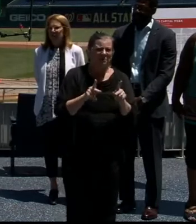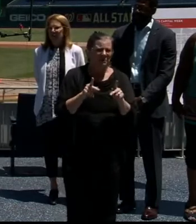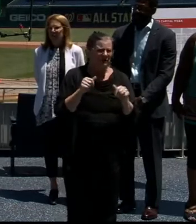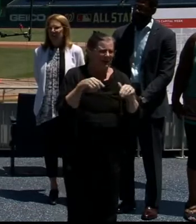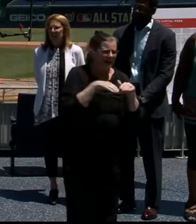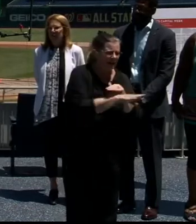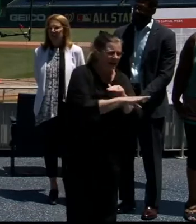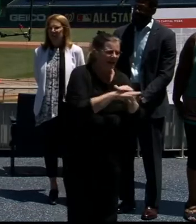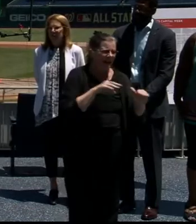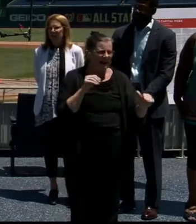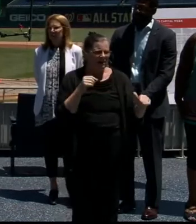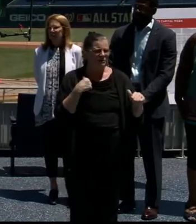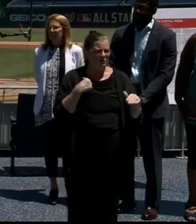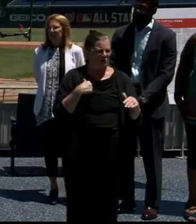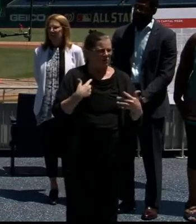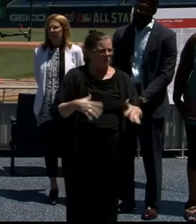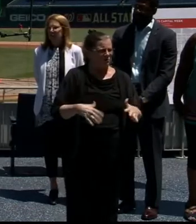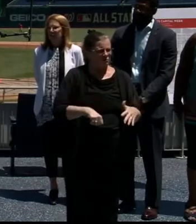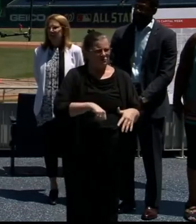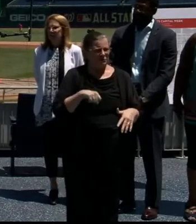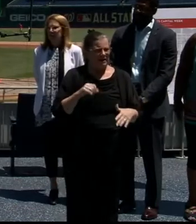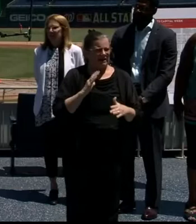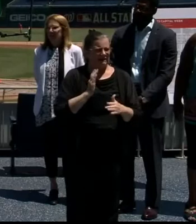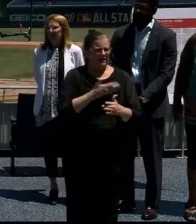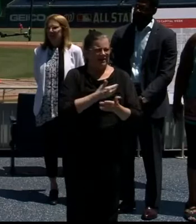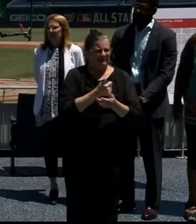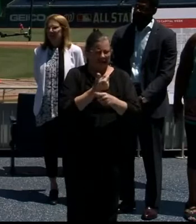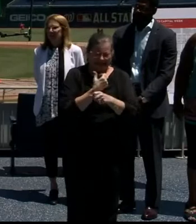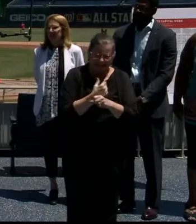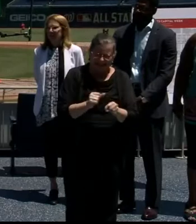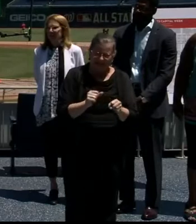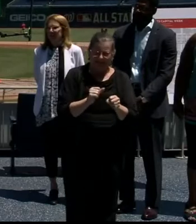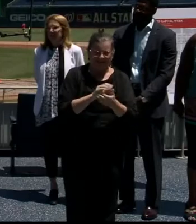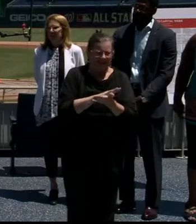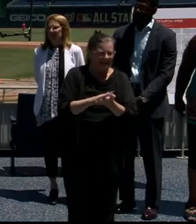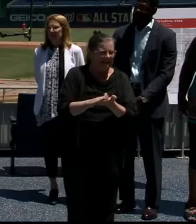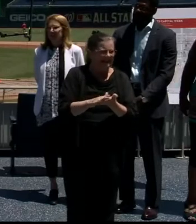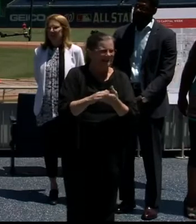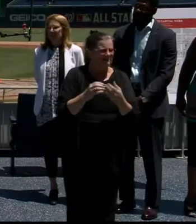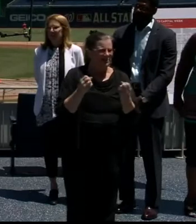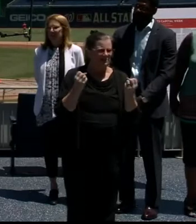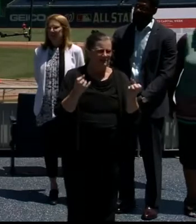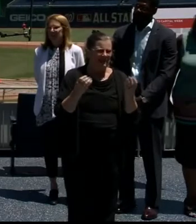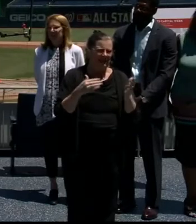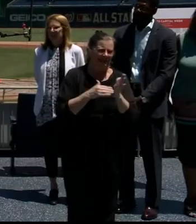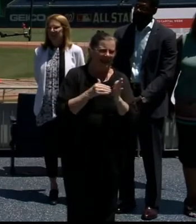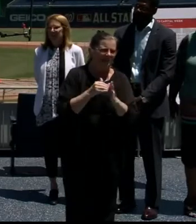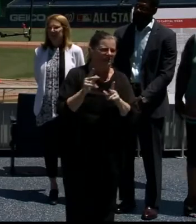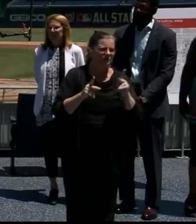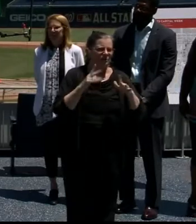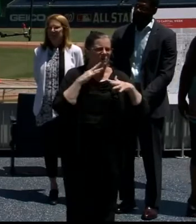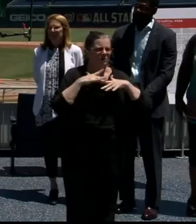AND SAFE AND BEAUTIFUL FOR THE 700,000 PEOPLE THAT LIVE HERE EACH AND EVERY DAY AND IT IS JUST EVEN BETTER WHEN WE HAVE